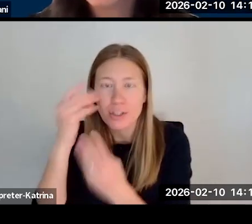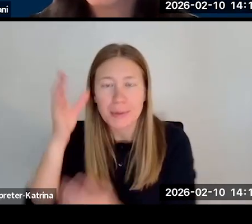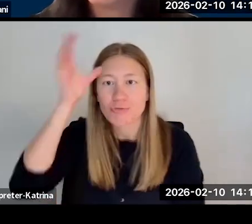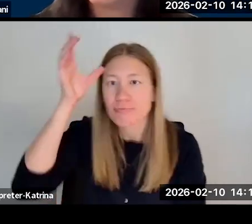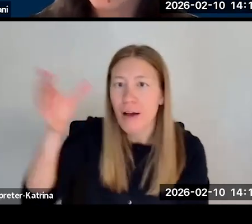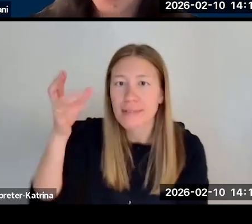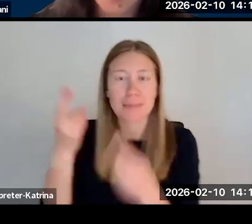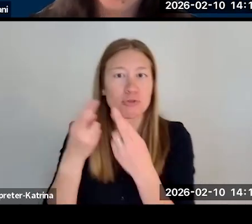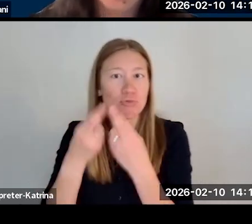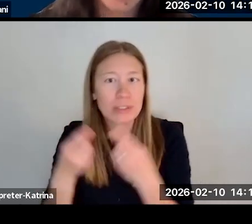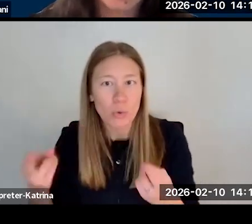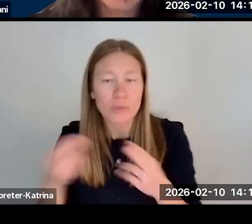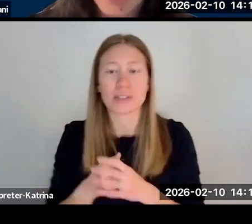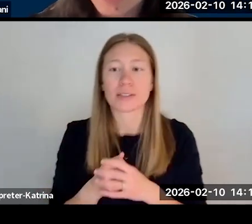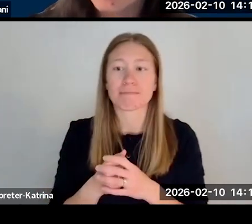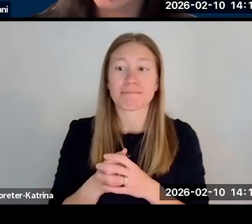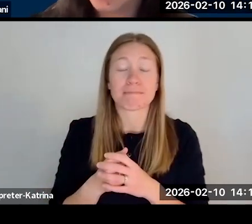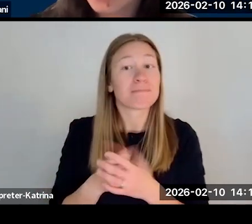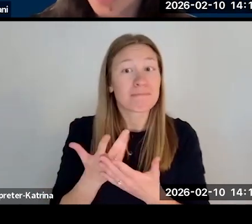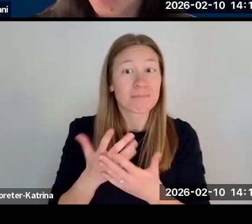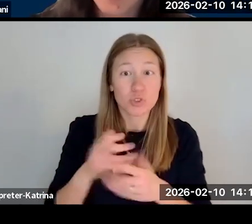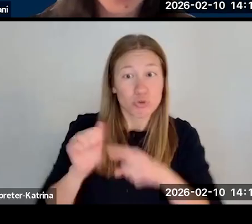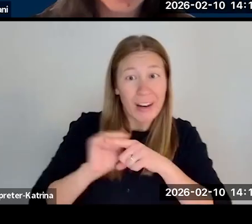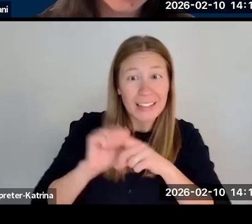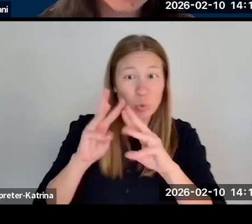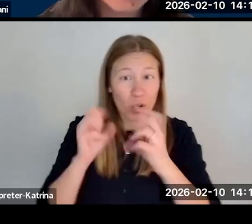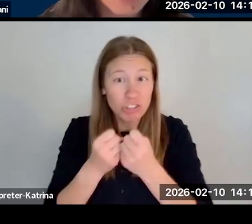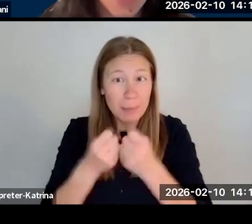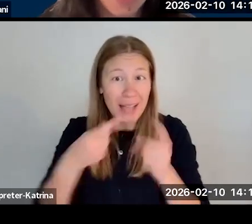resources, upcoming training and workshop opportunities,